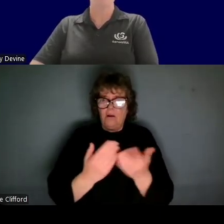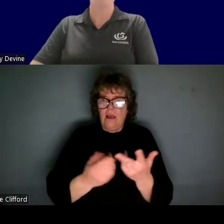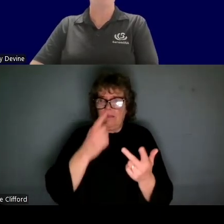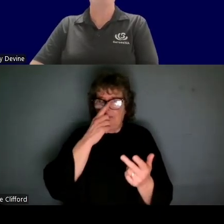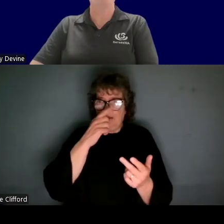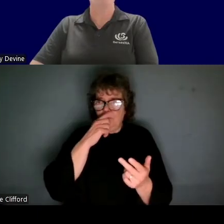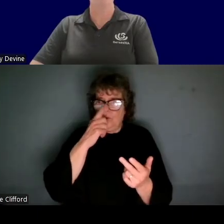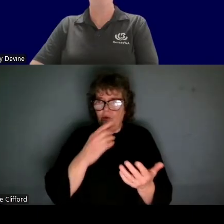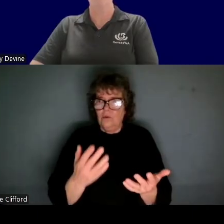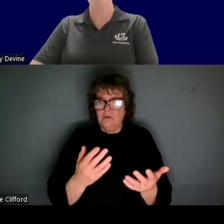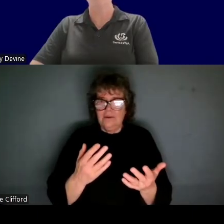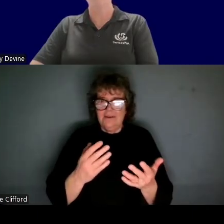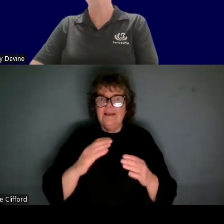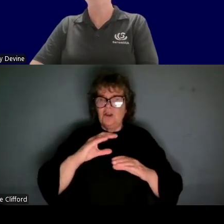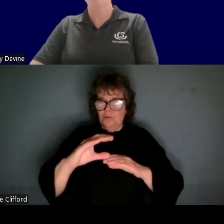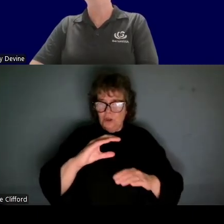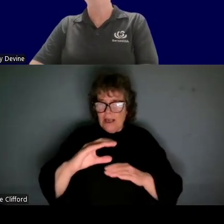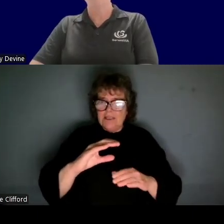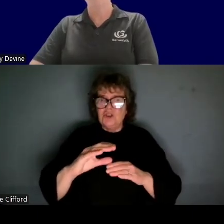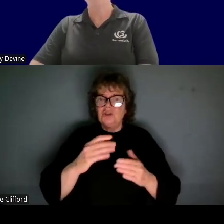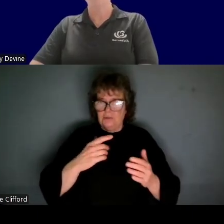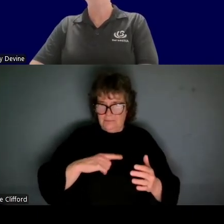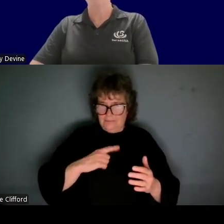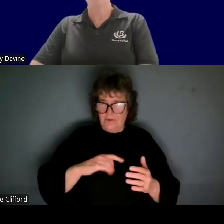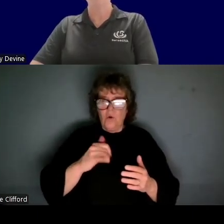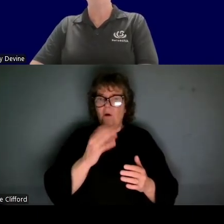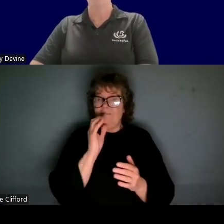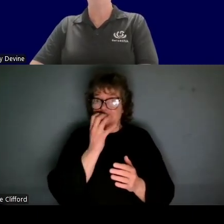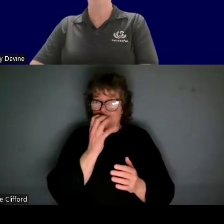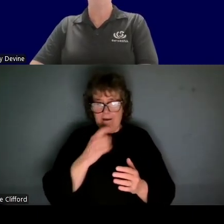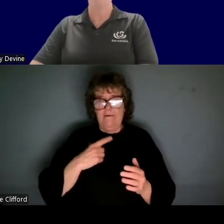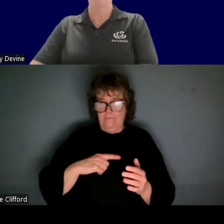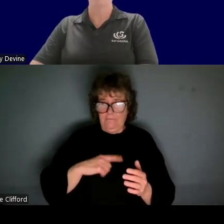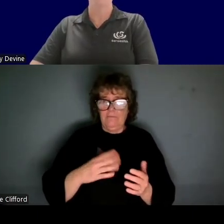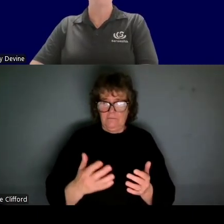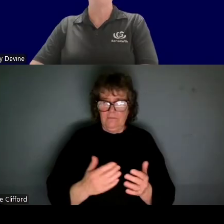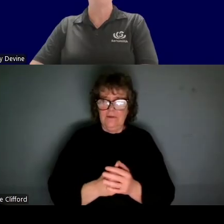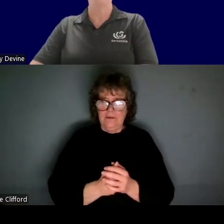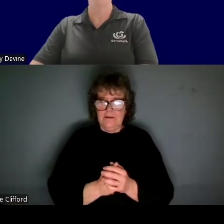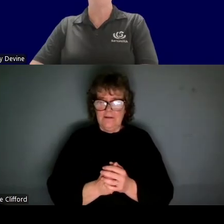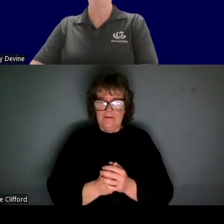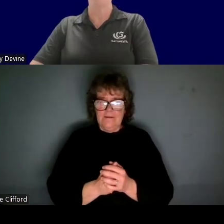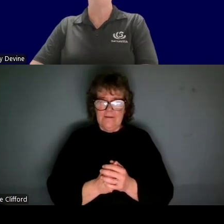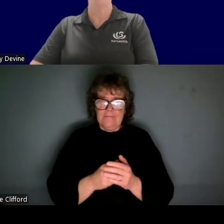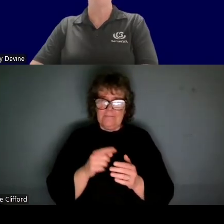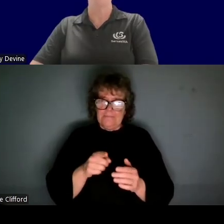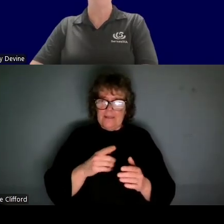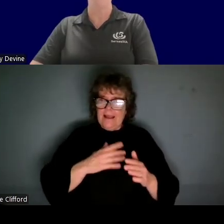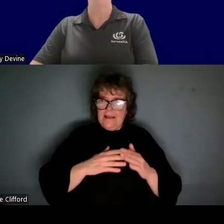communication and fear based behaviours. This is a curious behaviour which with intent is often